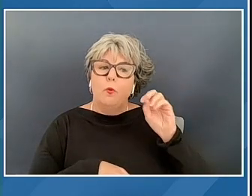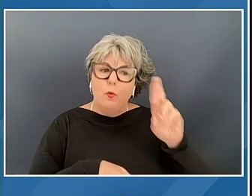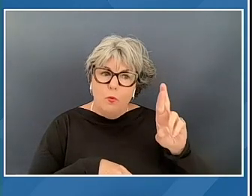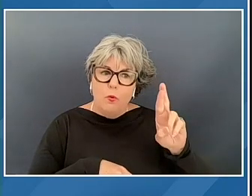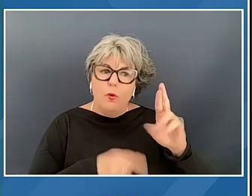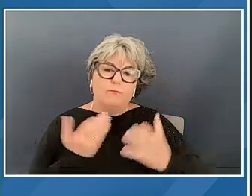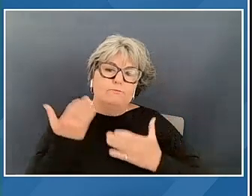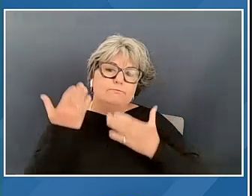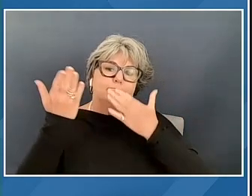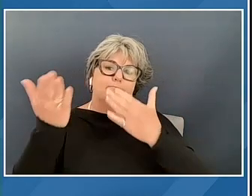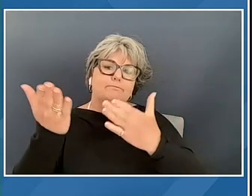at some later date.